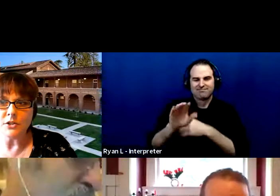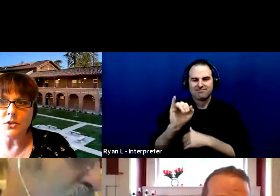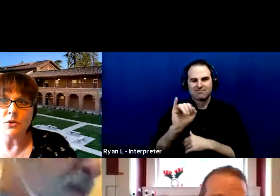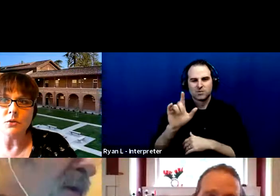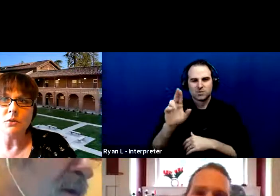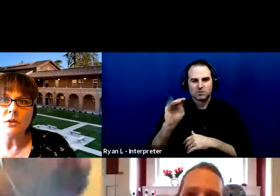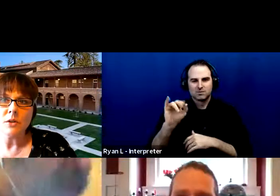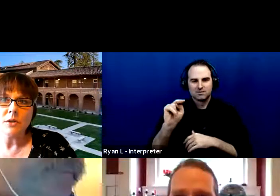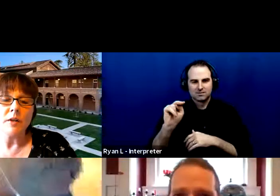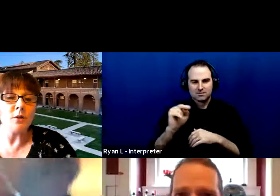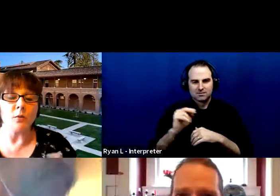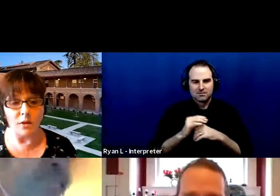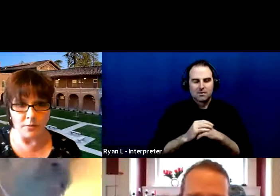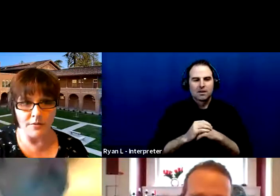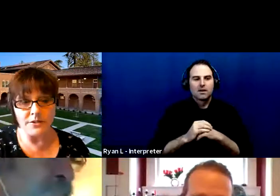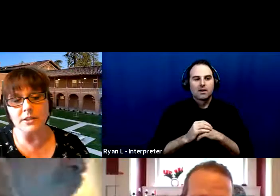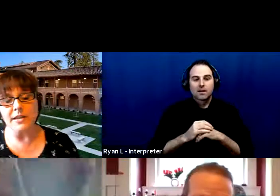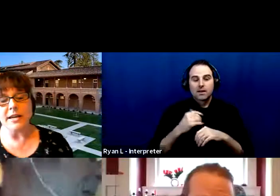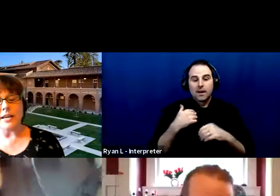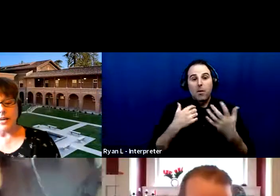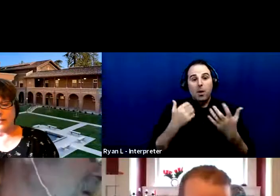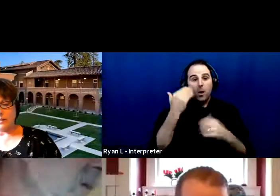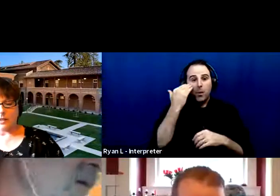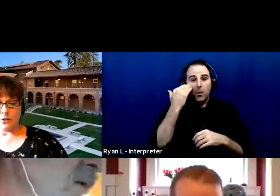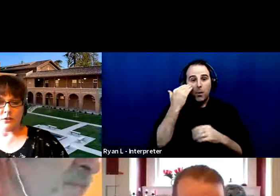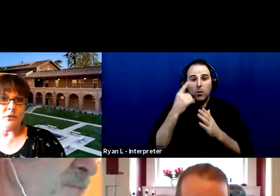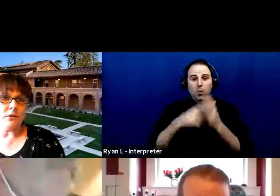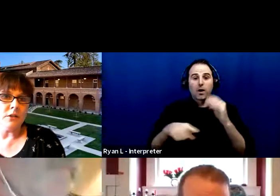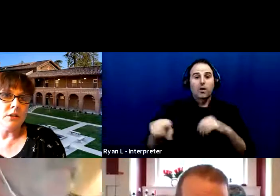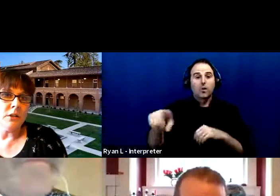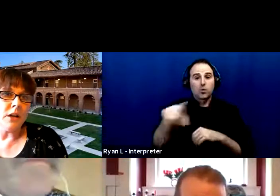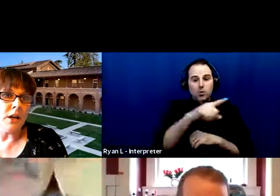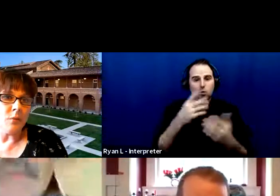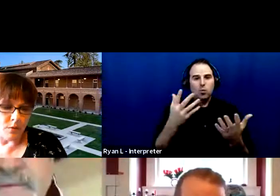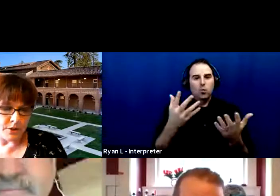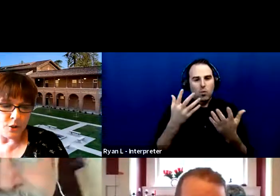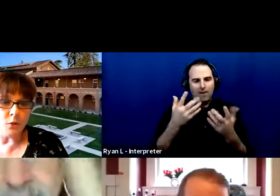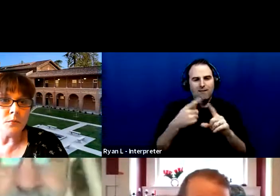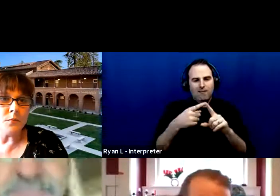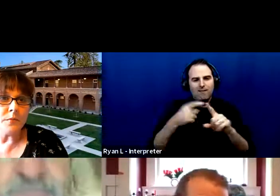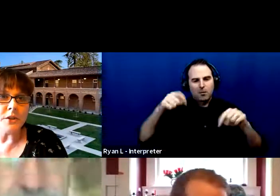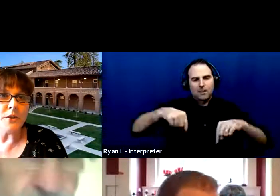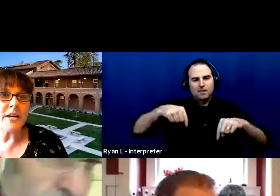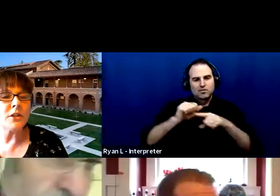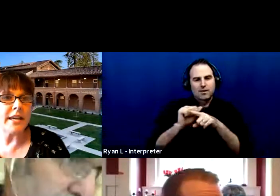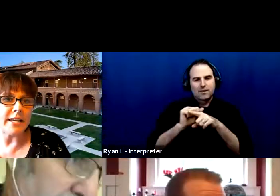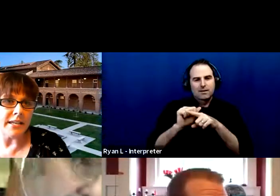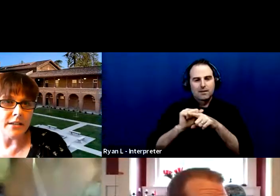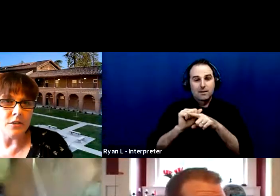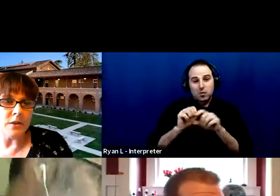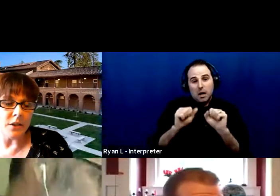I can show you. I mean, you're welcome, obviously, to stay and and learn what we do. But you actually can't get in and do any